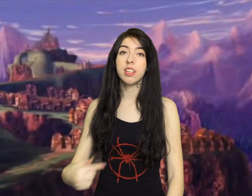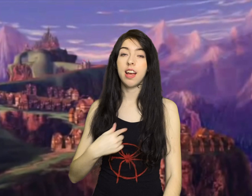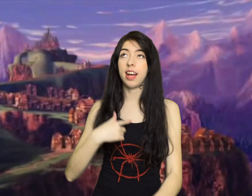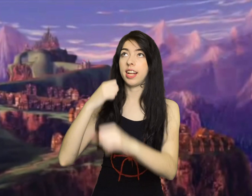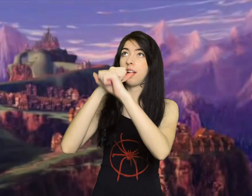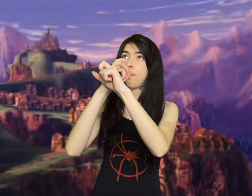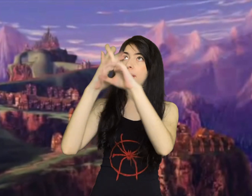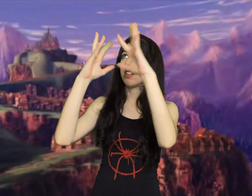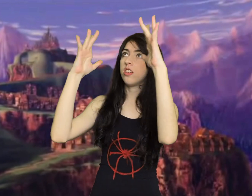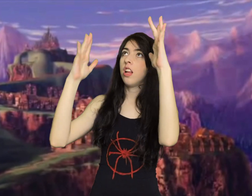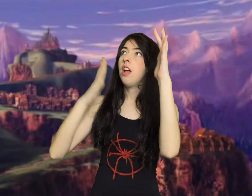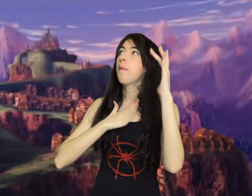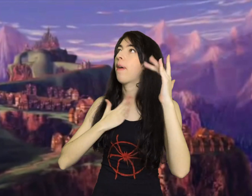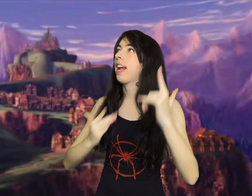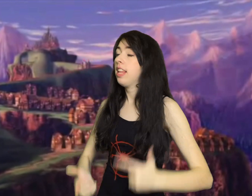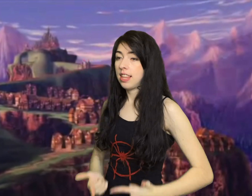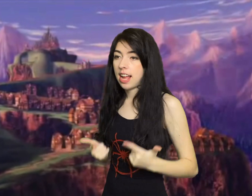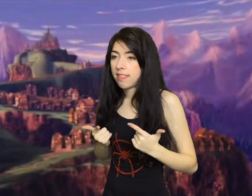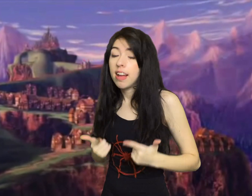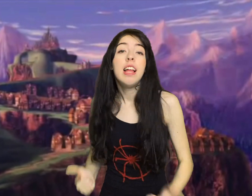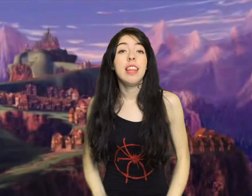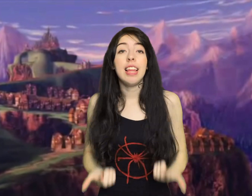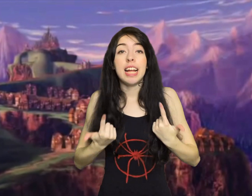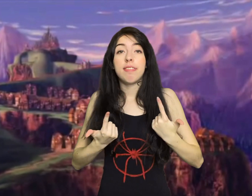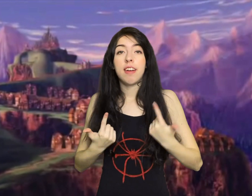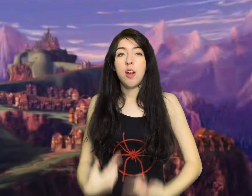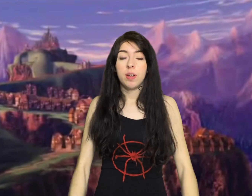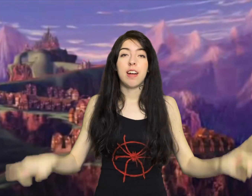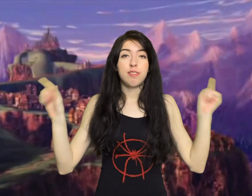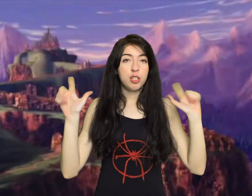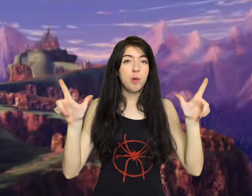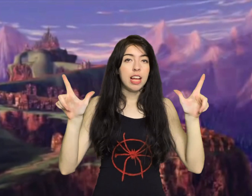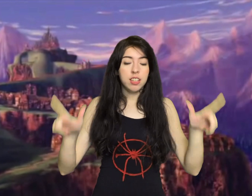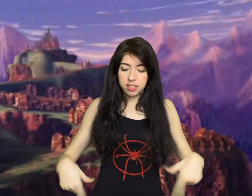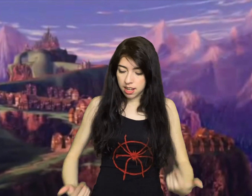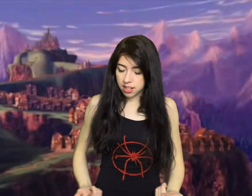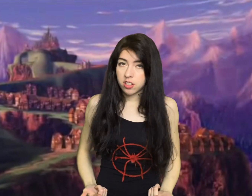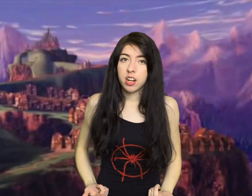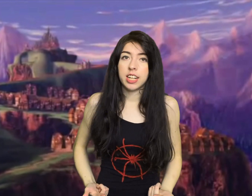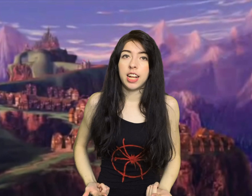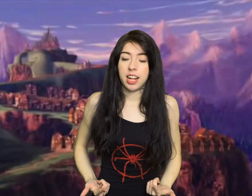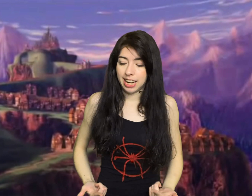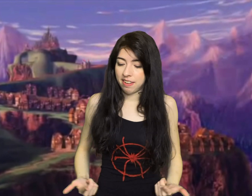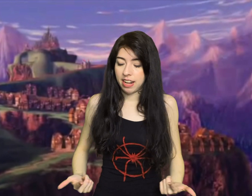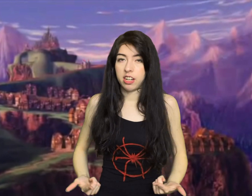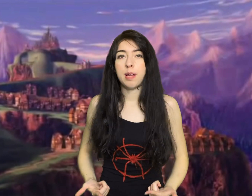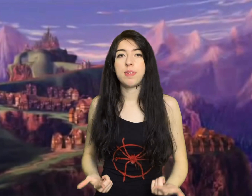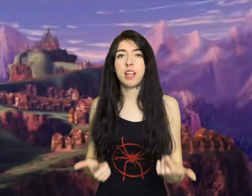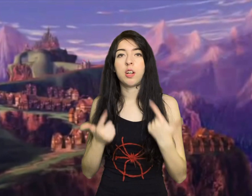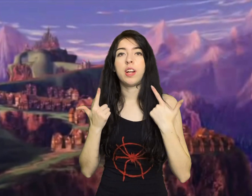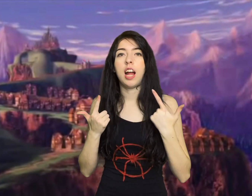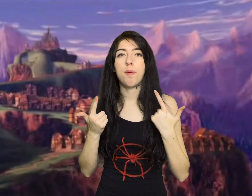I IMAGINE MY LIFE. LIFE we have two L's starting kind of at your hips and then going up